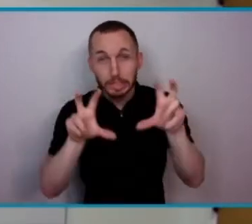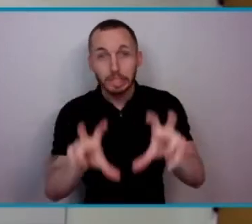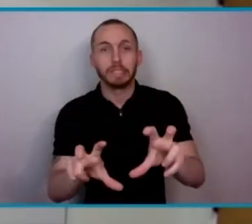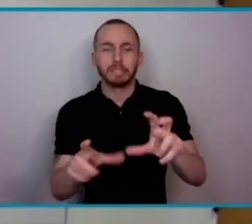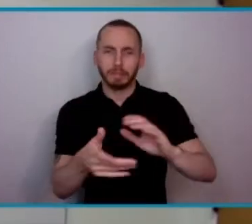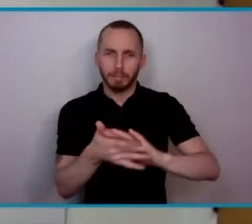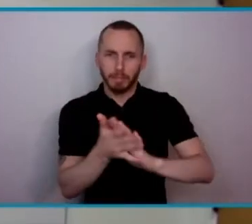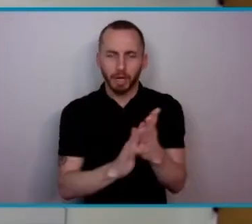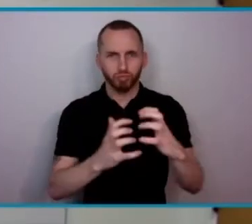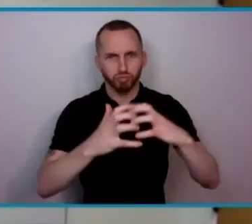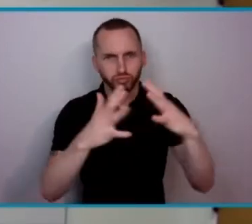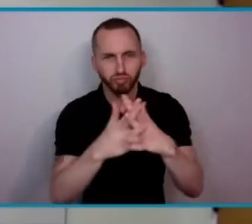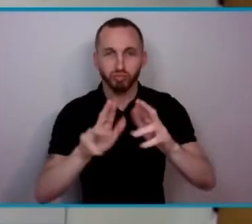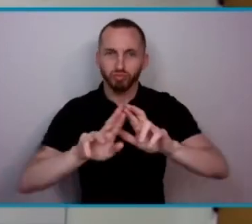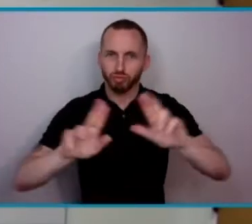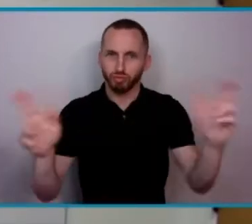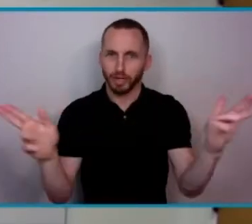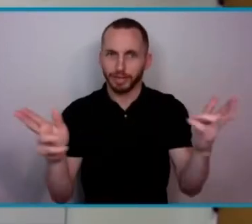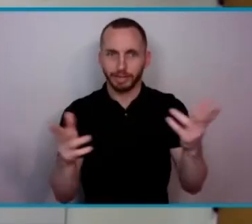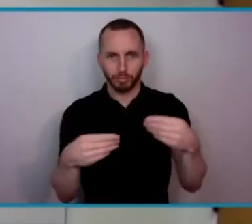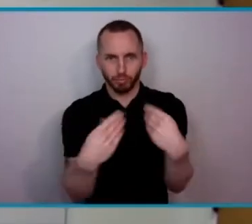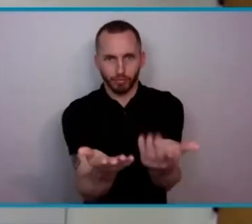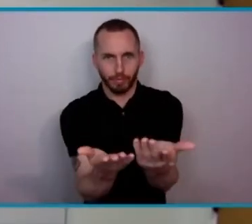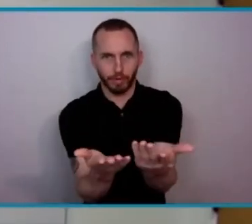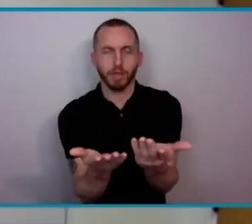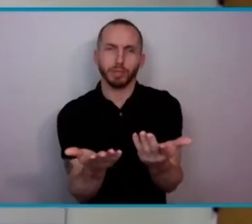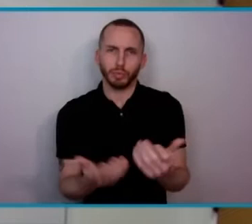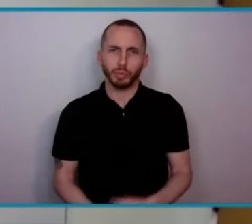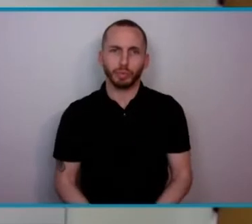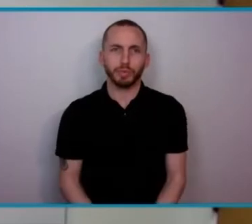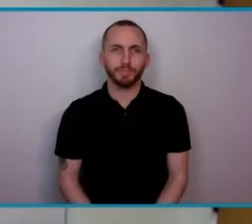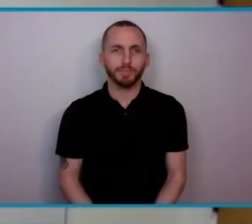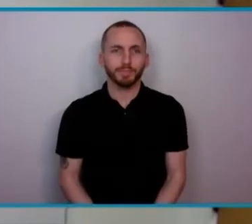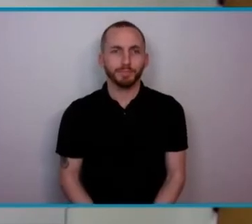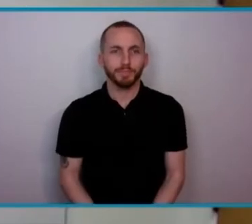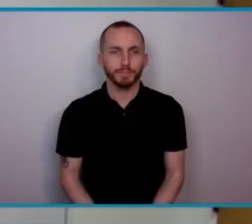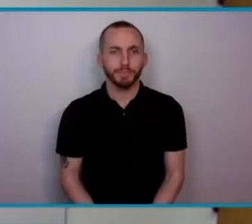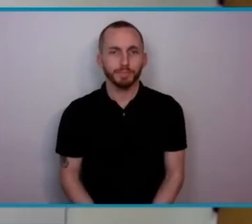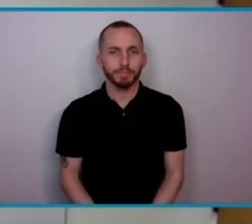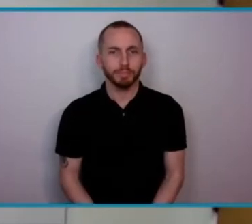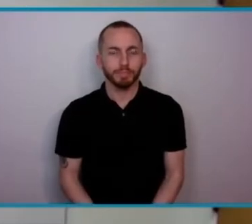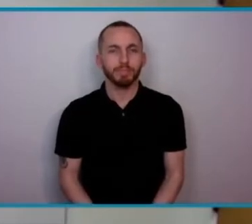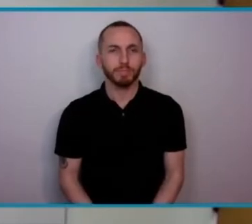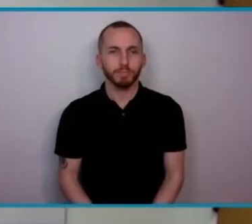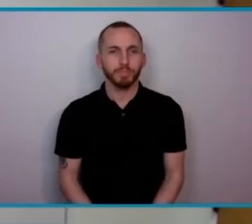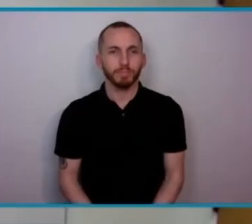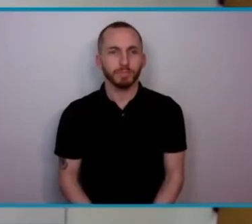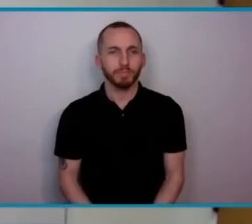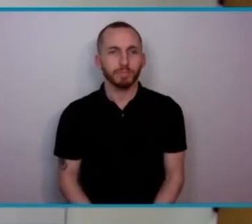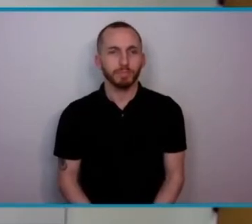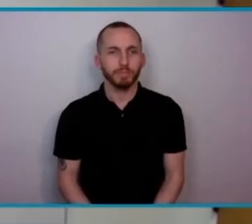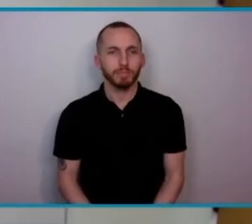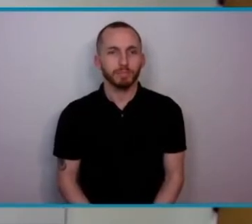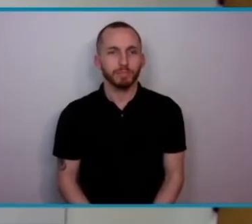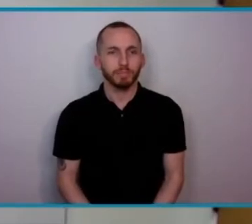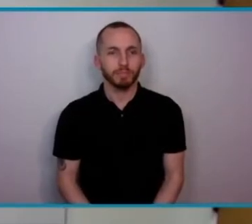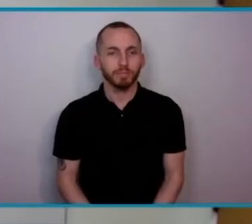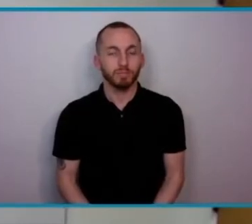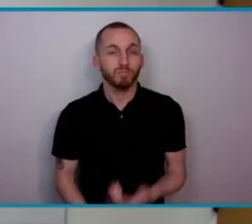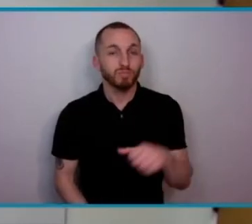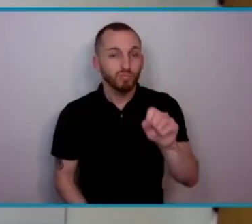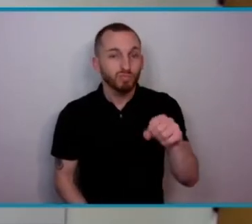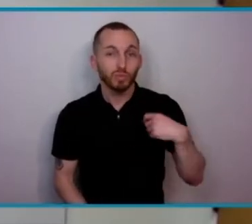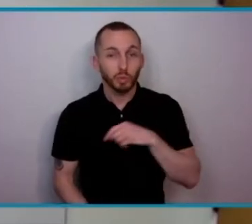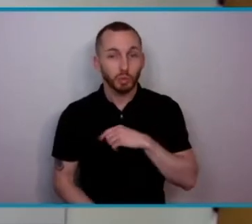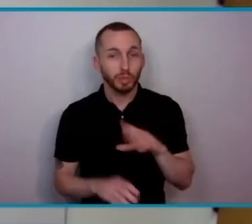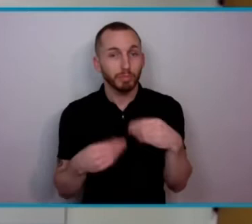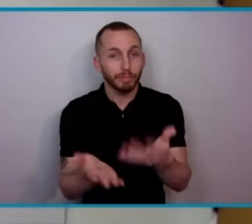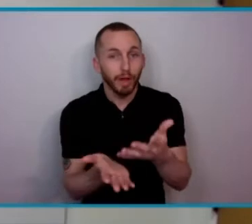And, we do treatments, this is true in a pharmacotherapy space, it's true in a psychotherapy space,